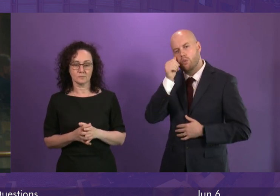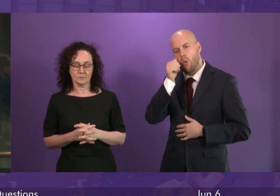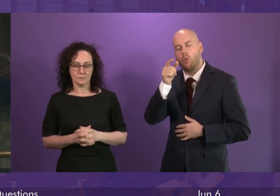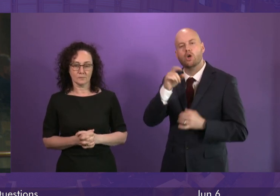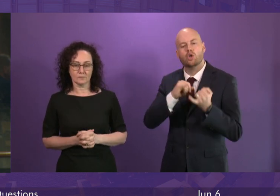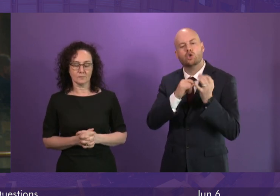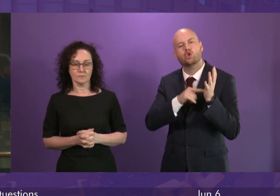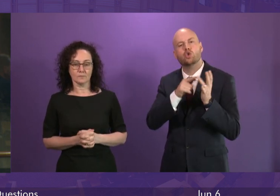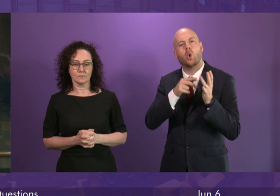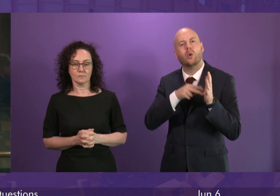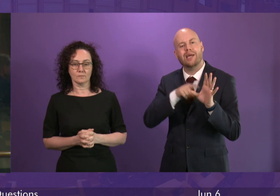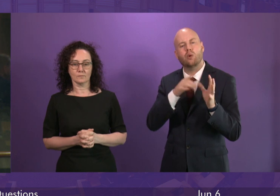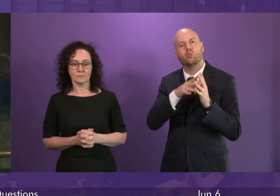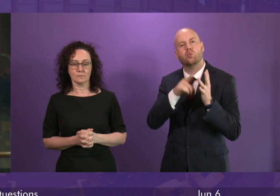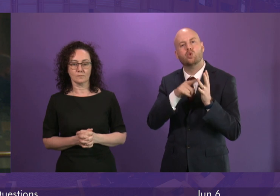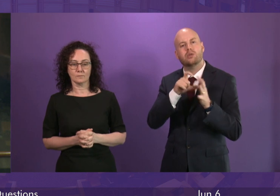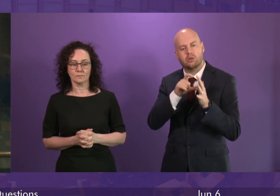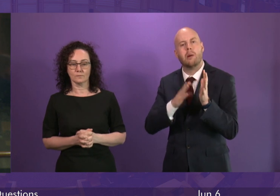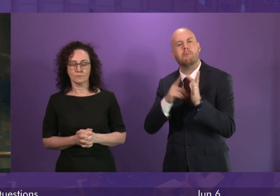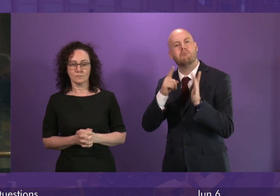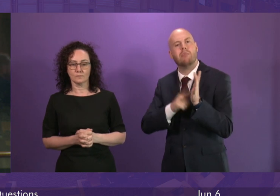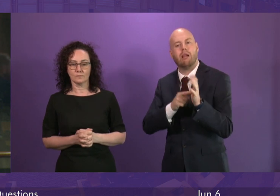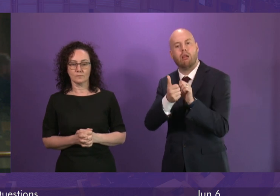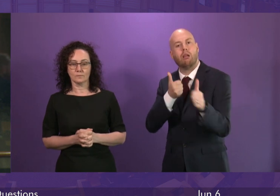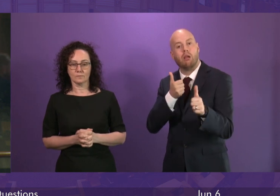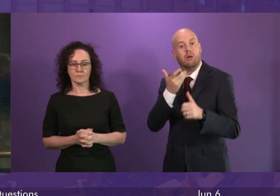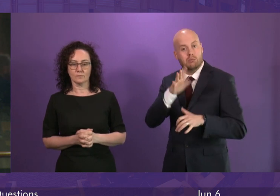their discussions with the preferred bidder and the sale is no longer being taken forward.